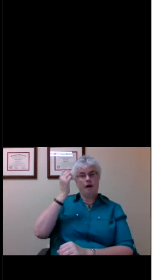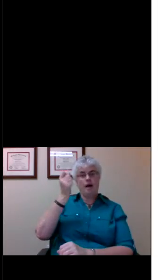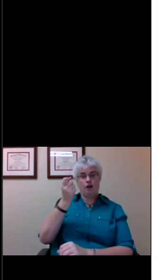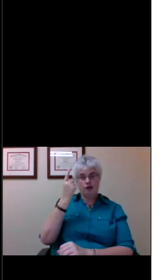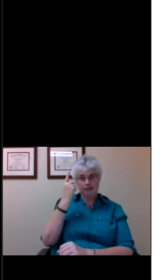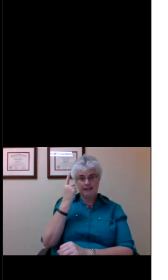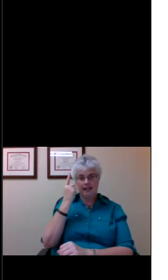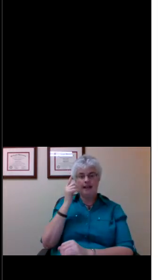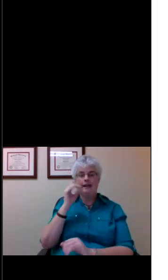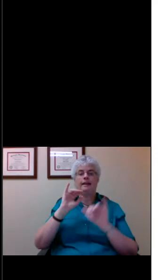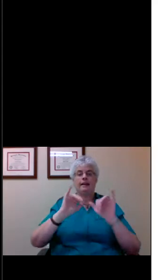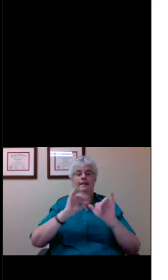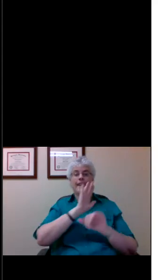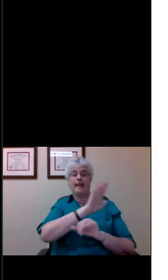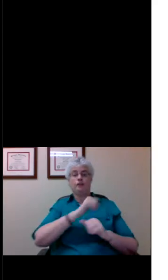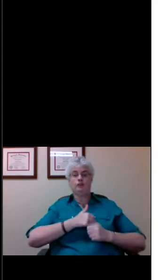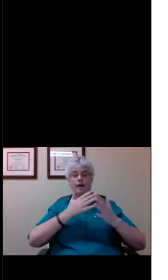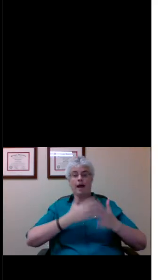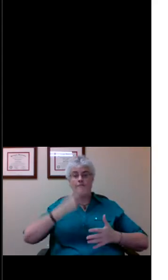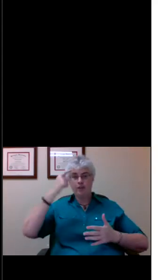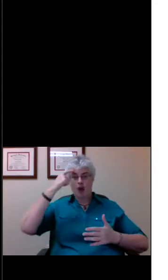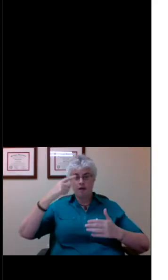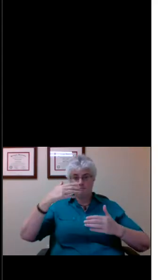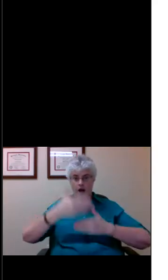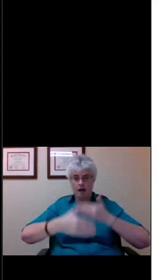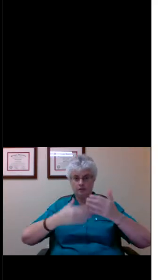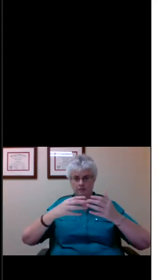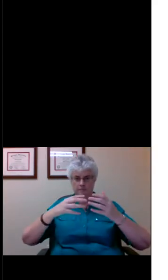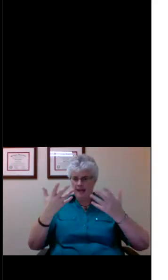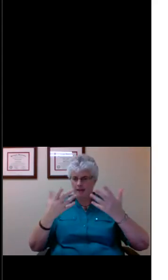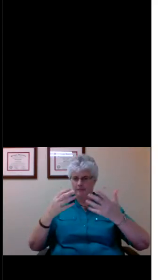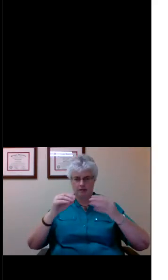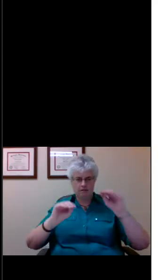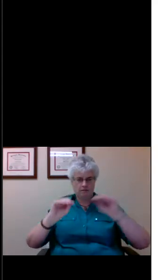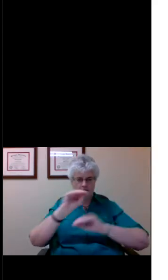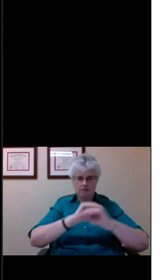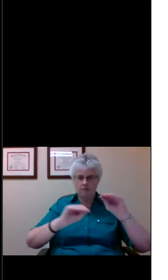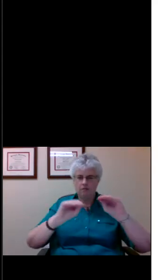trauma. So the interpreter has to also understand the survivor's thought process